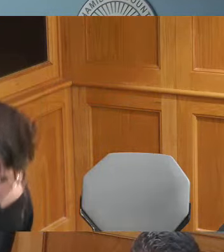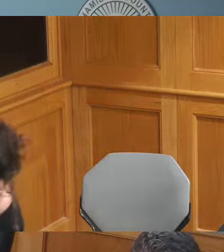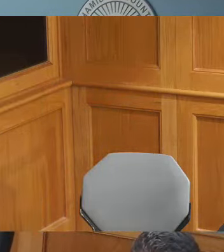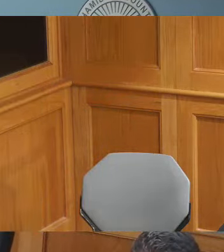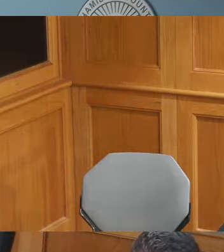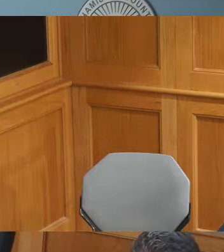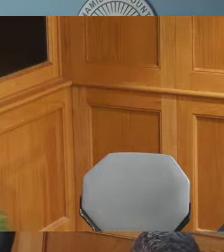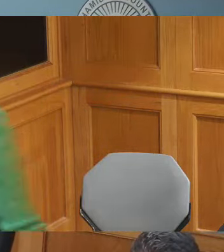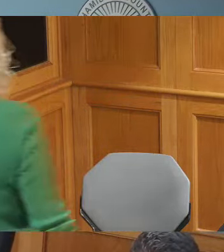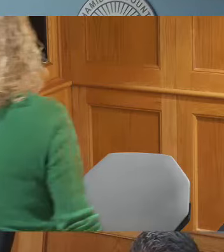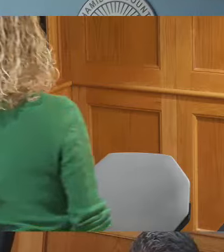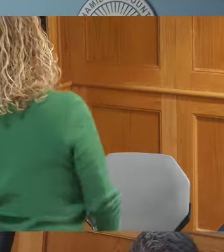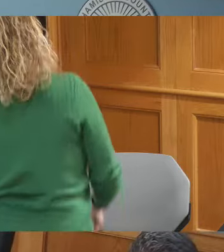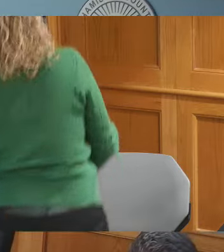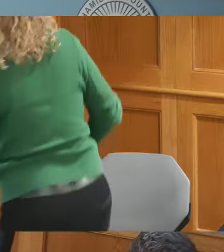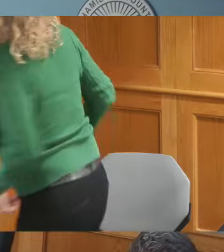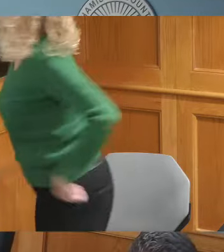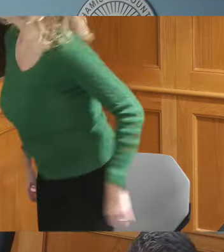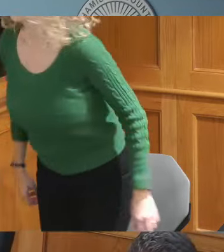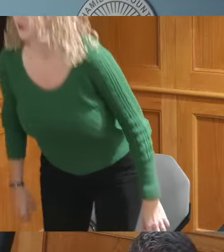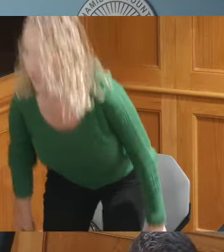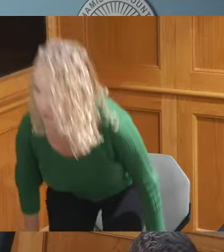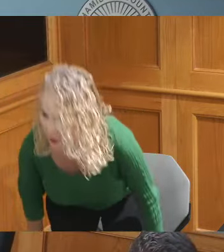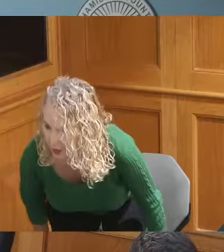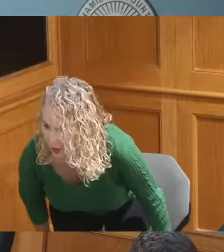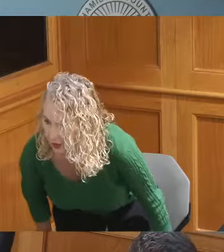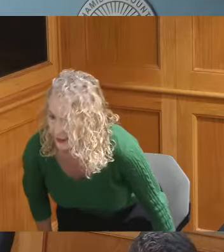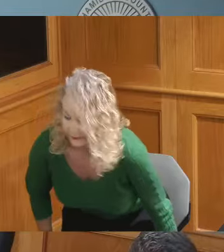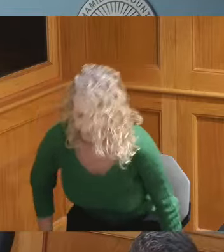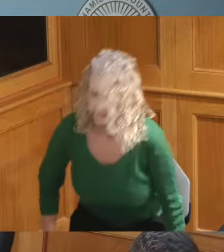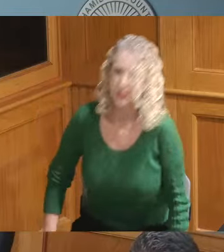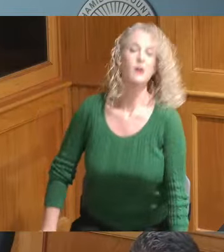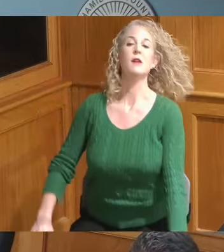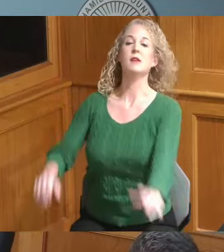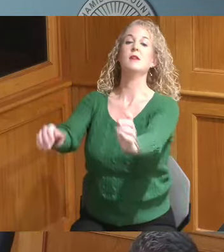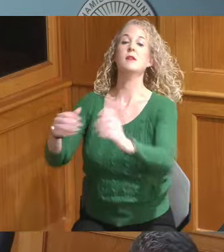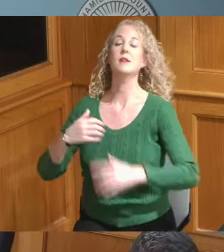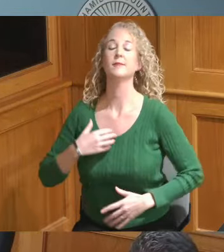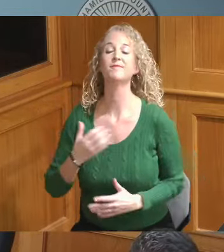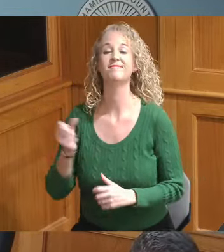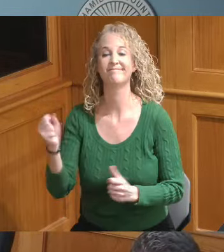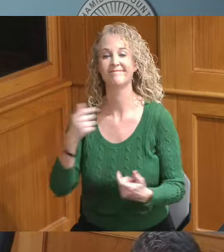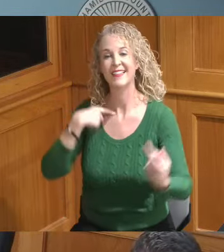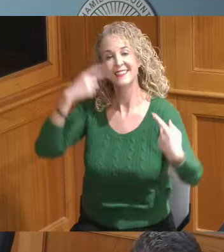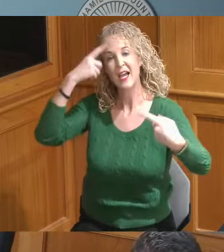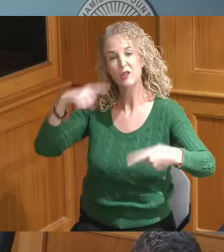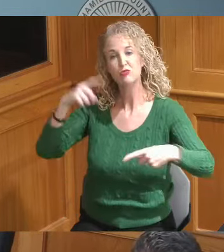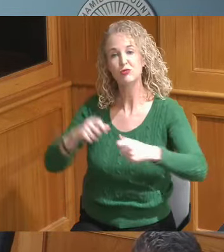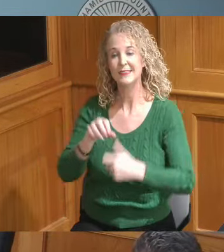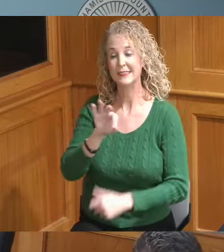down on what all three of you have indicated about the the news with the 911 center, 911 EMA center.